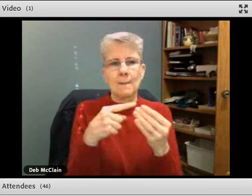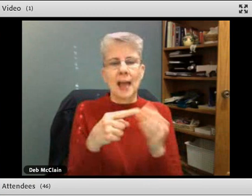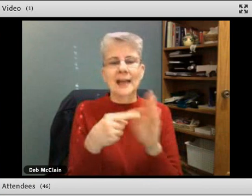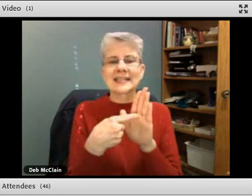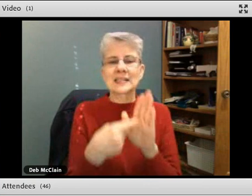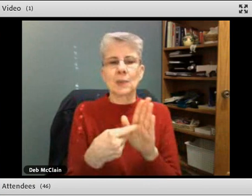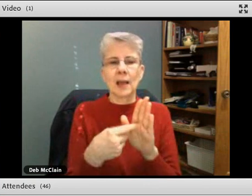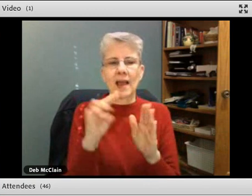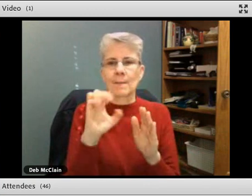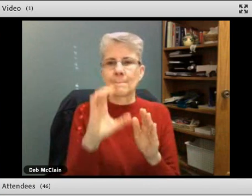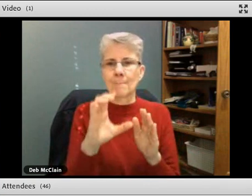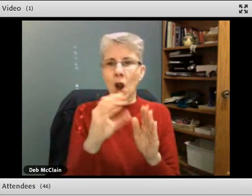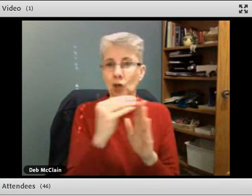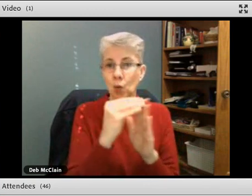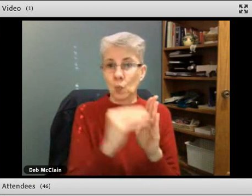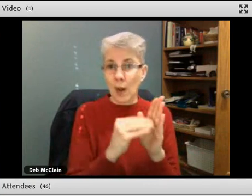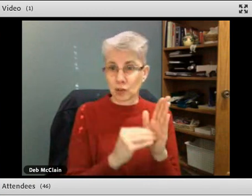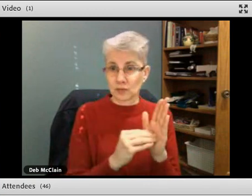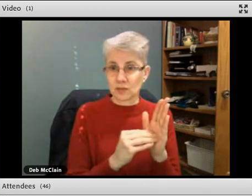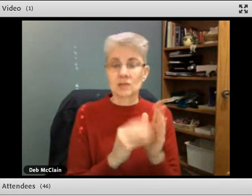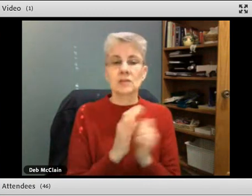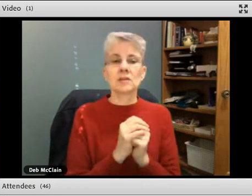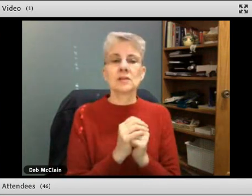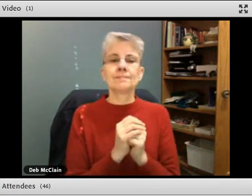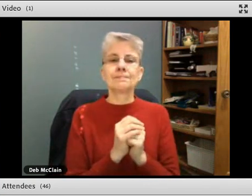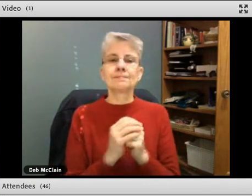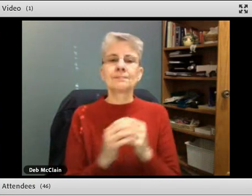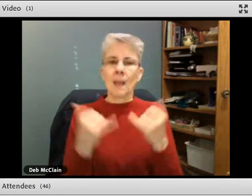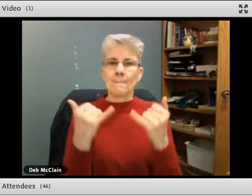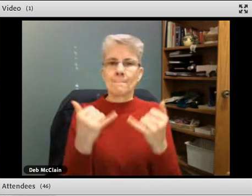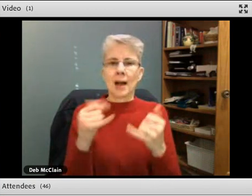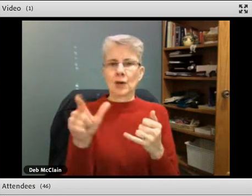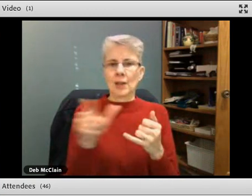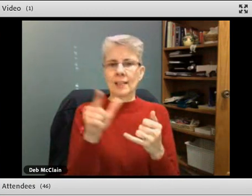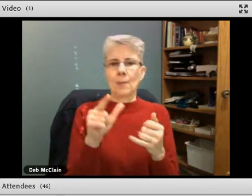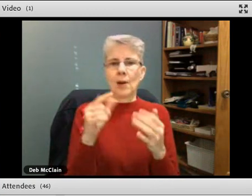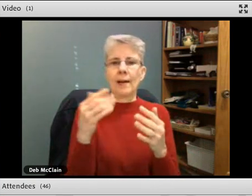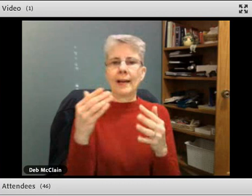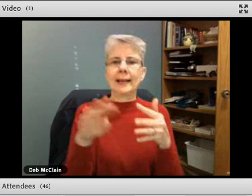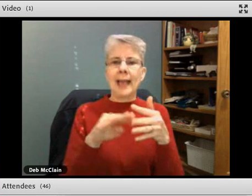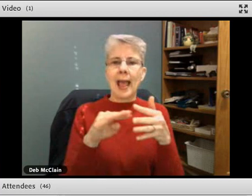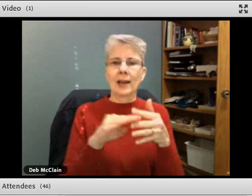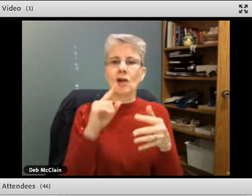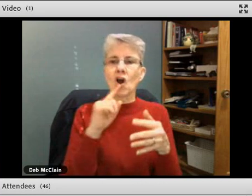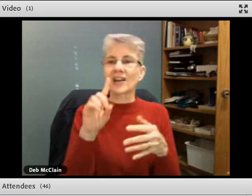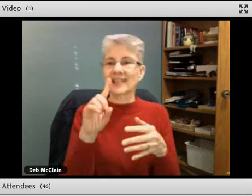Modern library catalogs are databases, and the MARC data is typically broken apart for storage.